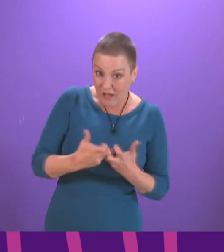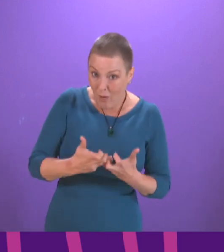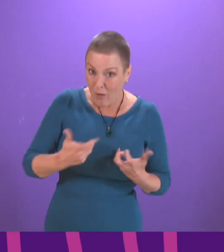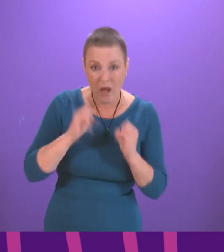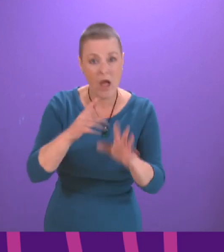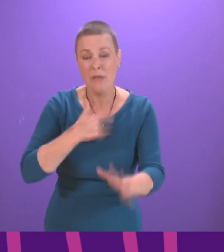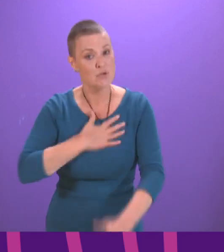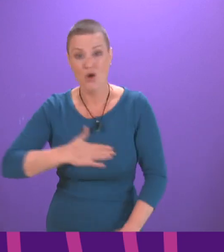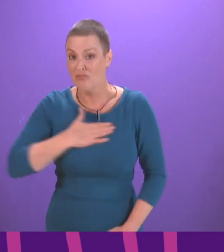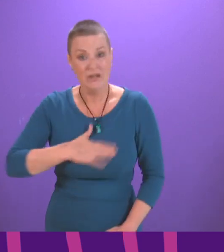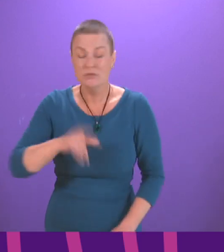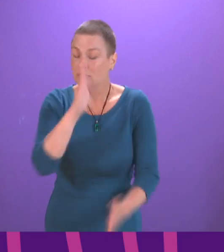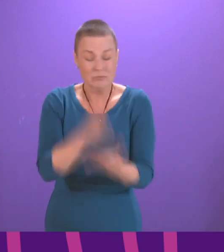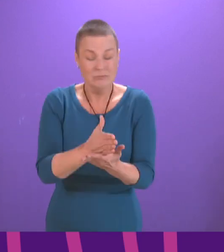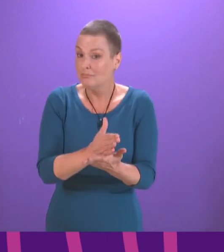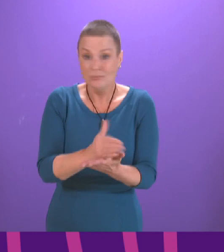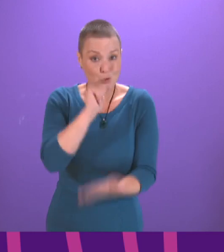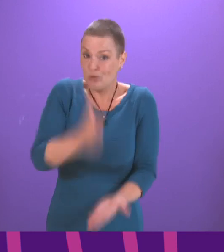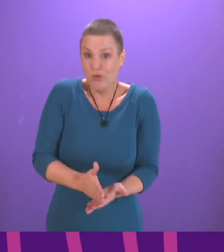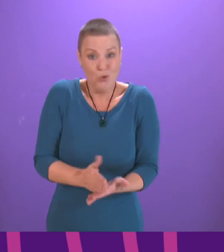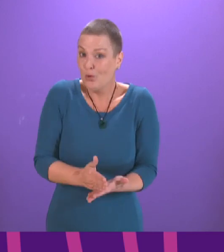I readily say sorry for that, because that is not the impression that I am trying to